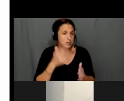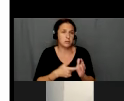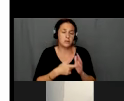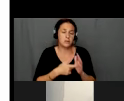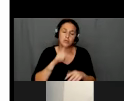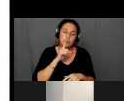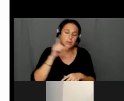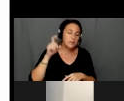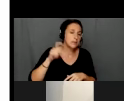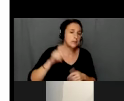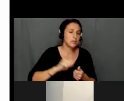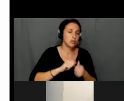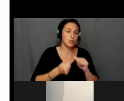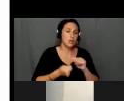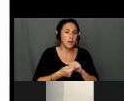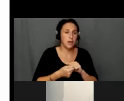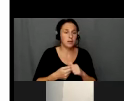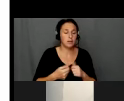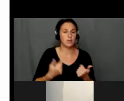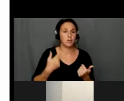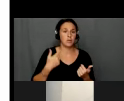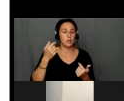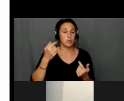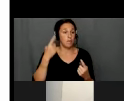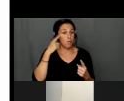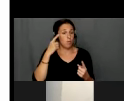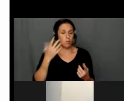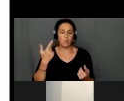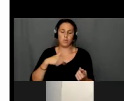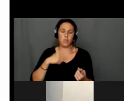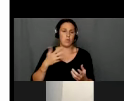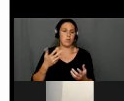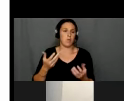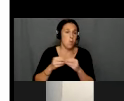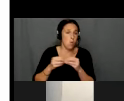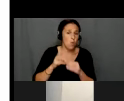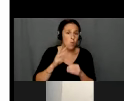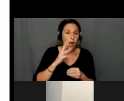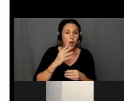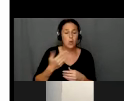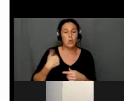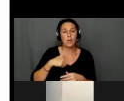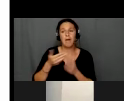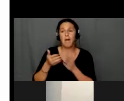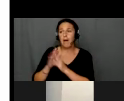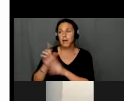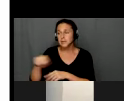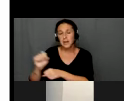can have more water, we ask that the employers be more responsible to